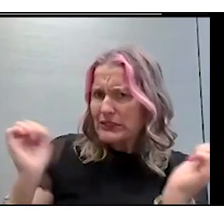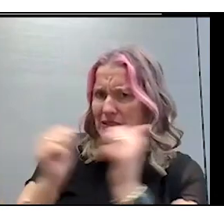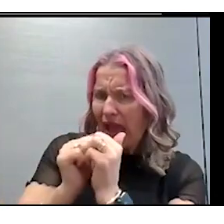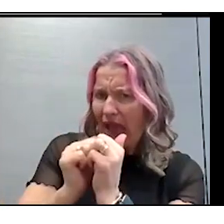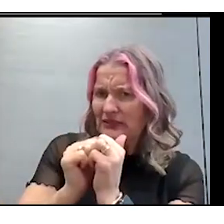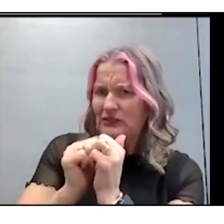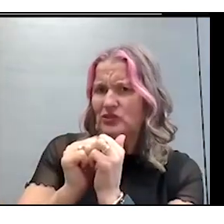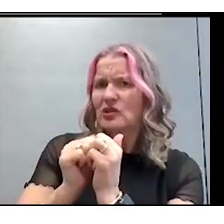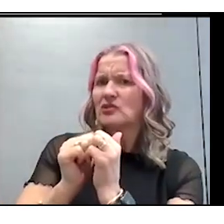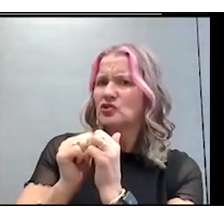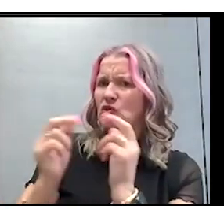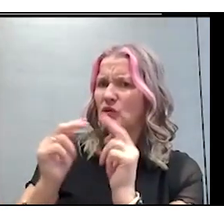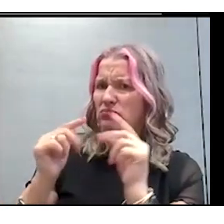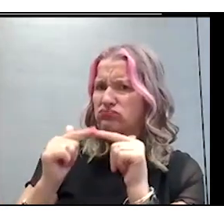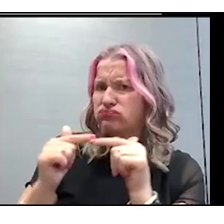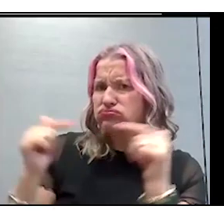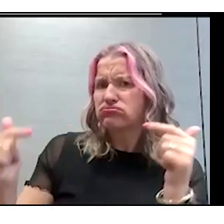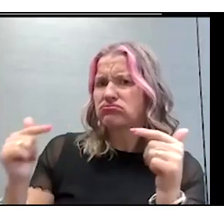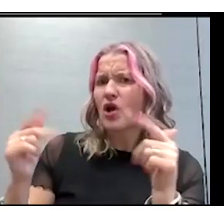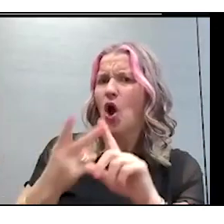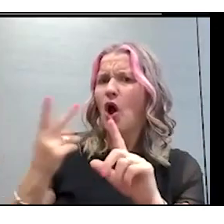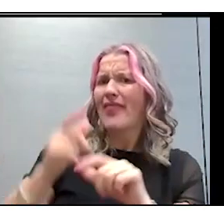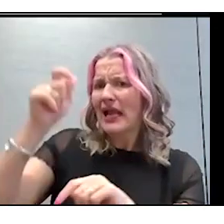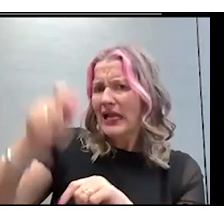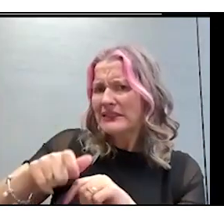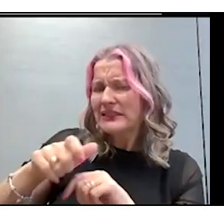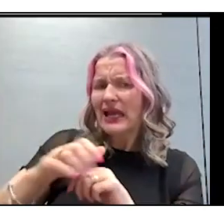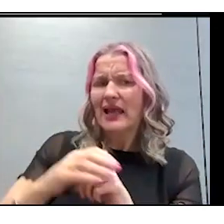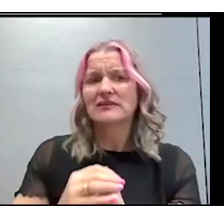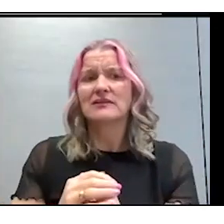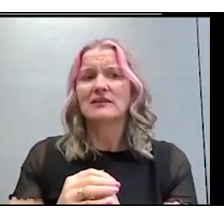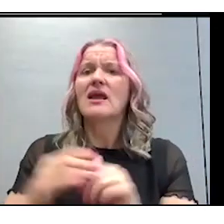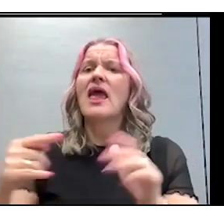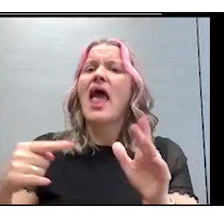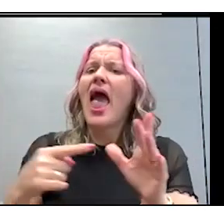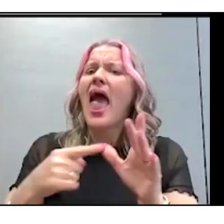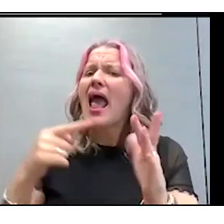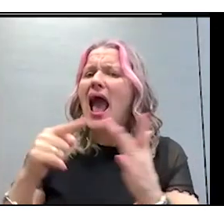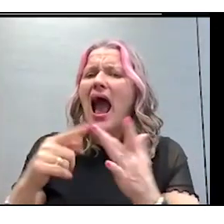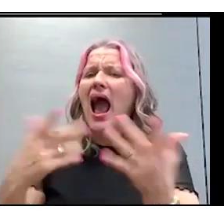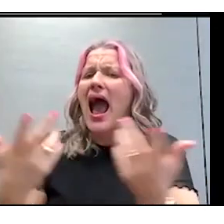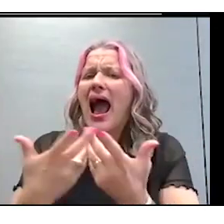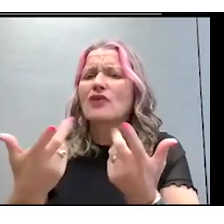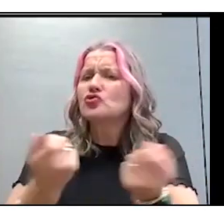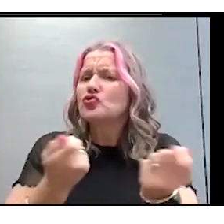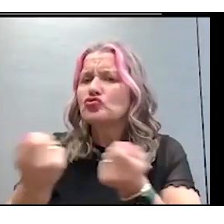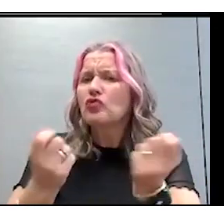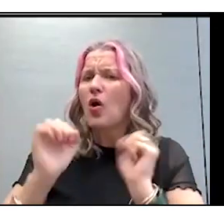So an example of responsible AI is how do you control your public image, for example,